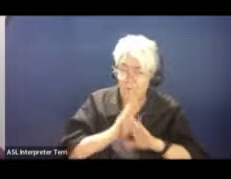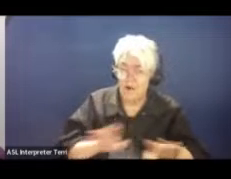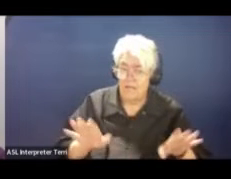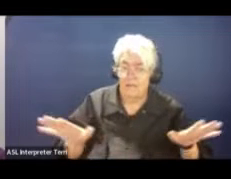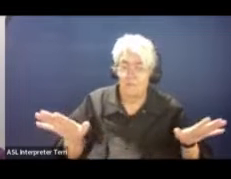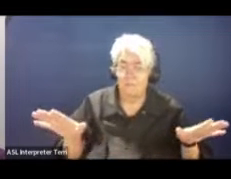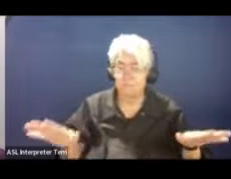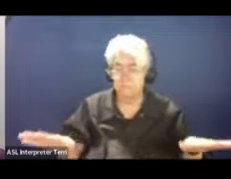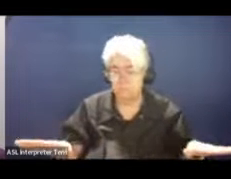breaths?